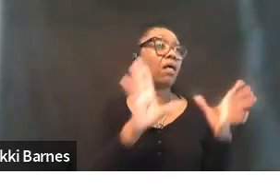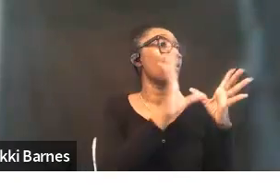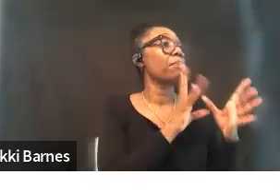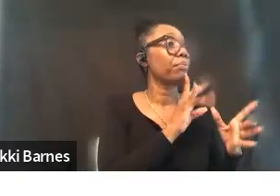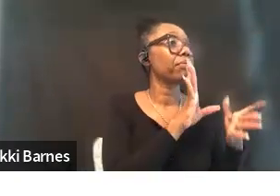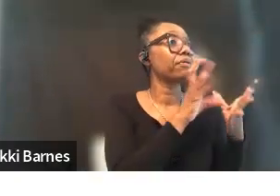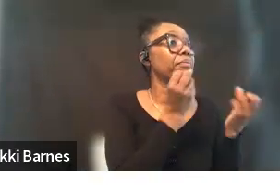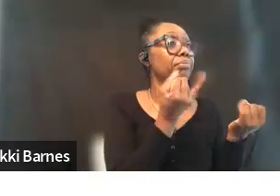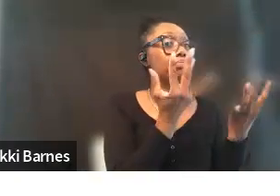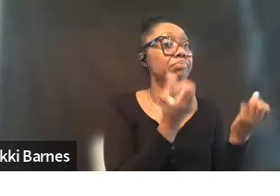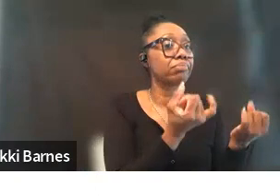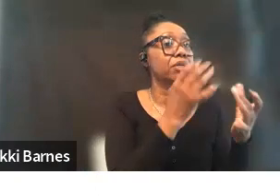To have to tell the story over and over from the beginning. Sometimes it's frustrating.